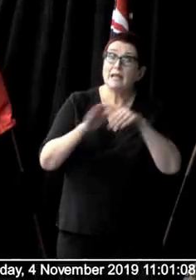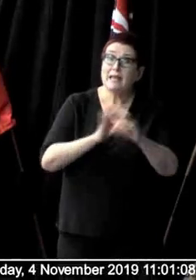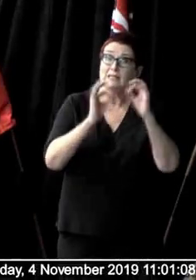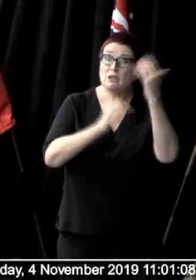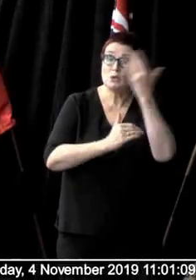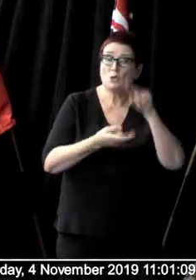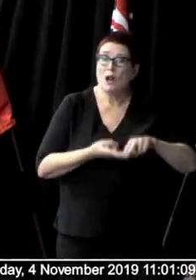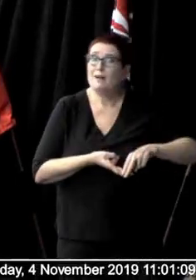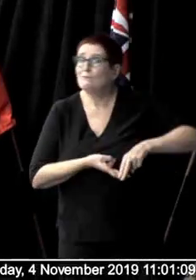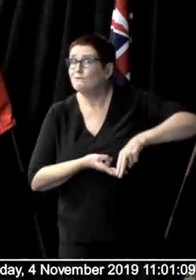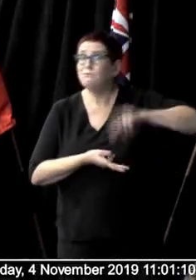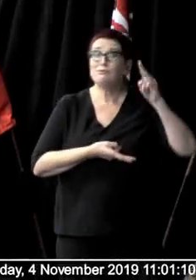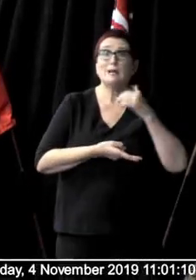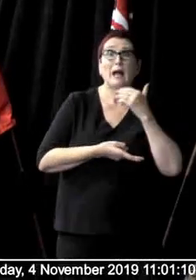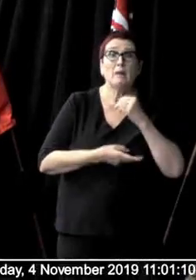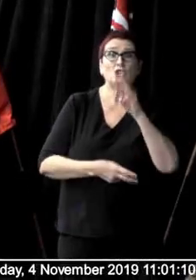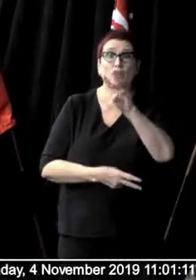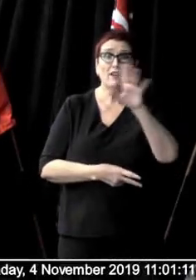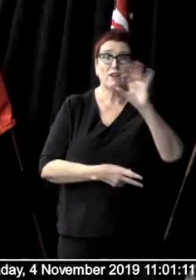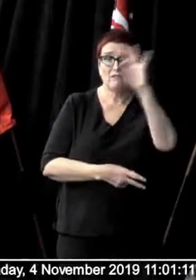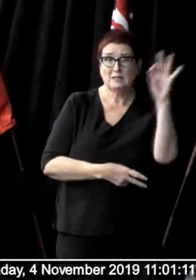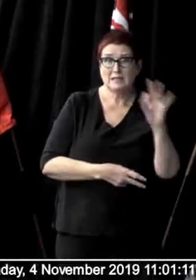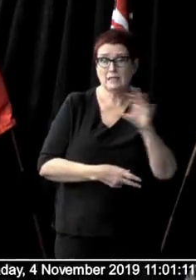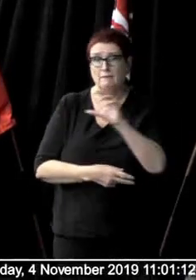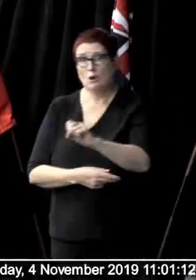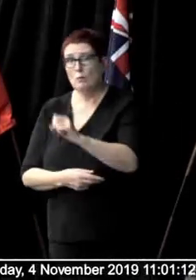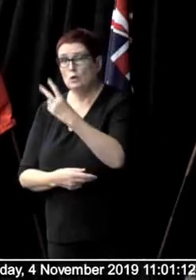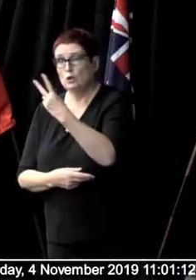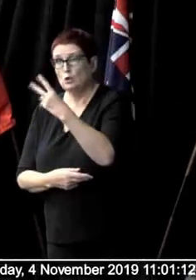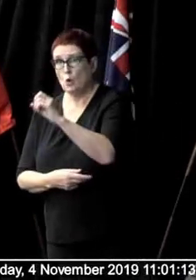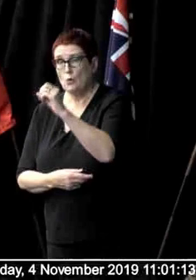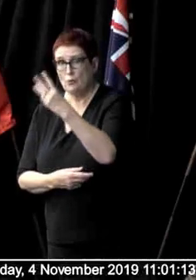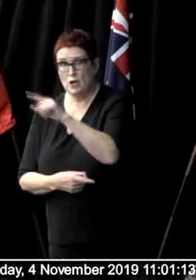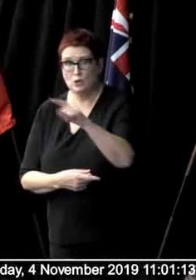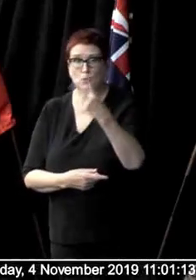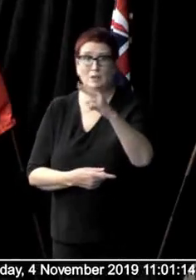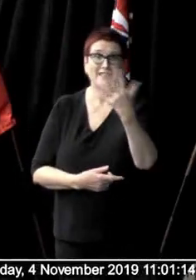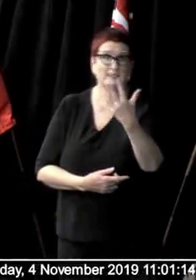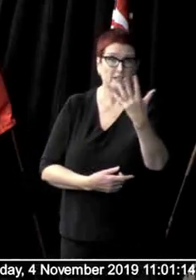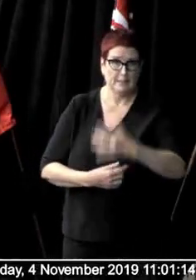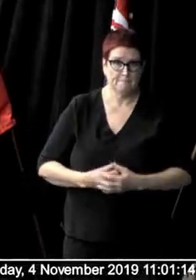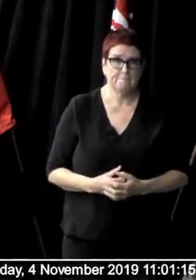by 35 per cent between 2003 and 2015, incentivised by resourcing arrangements